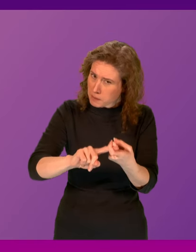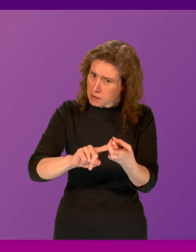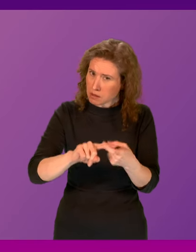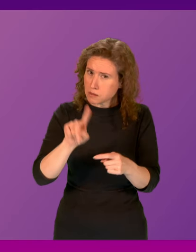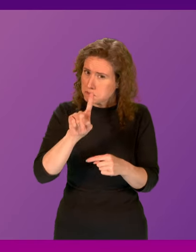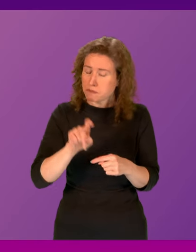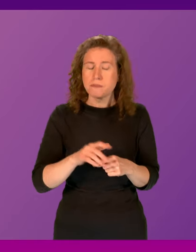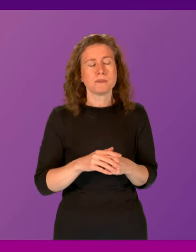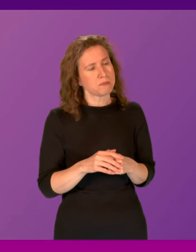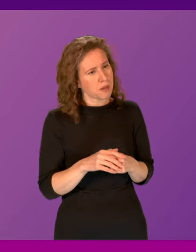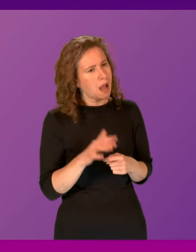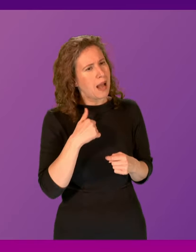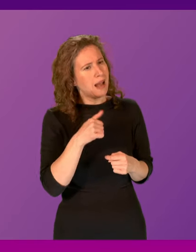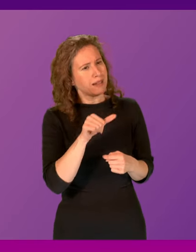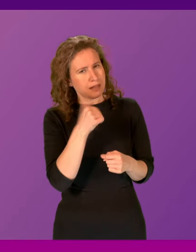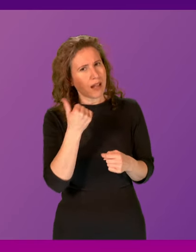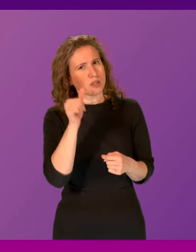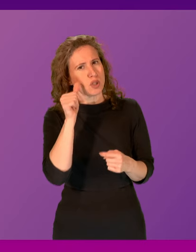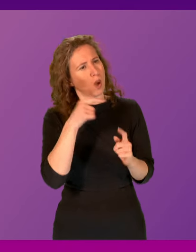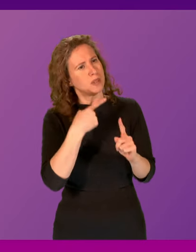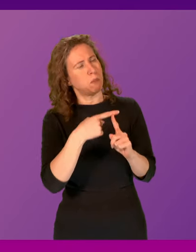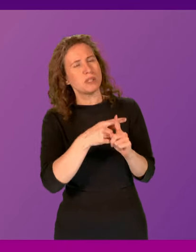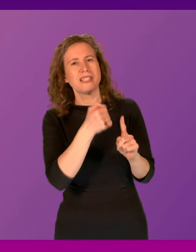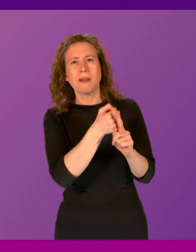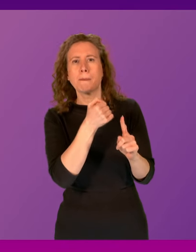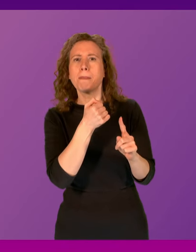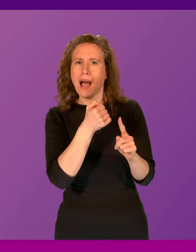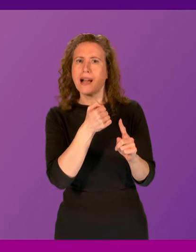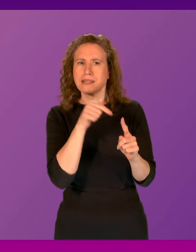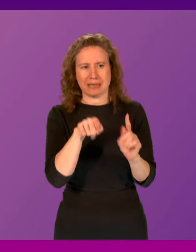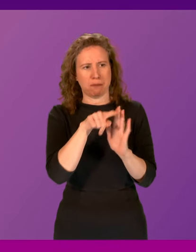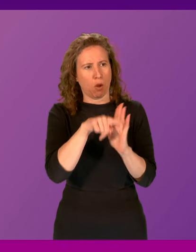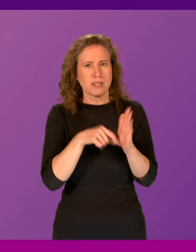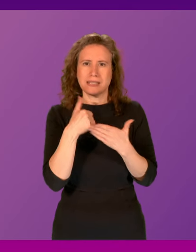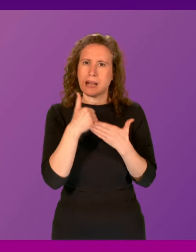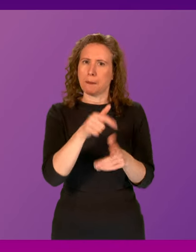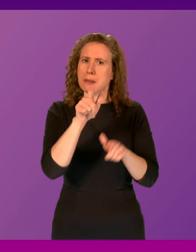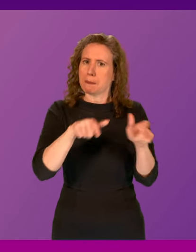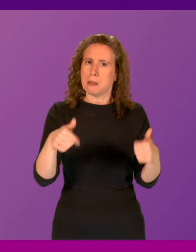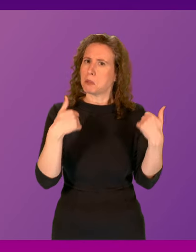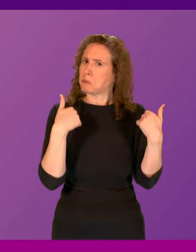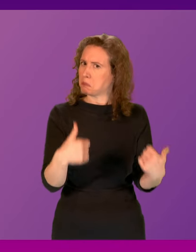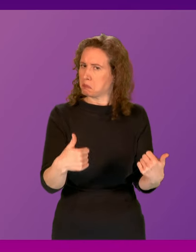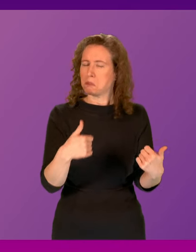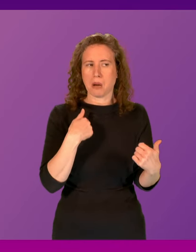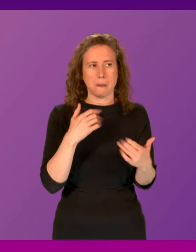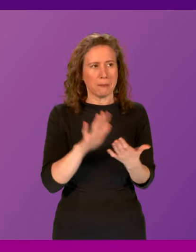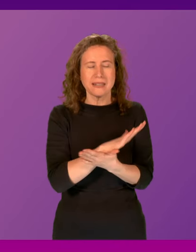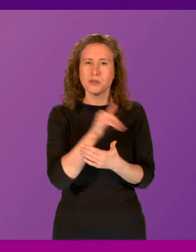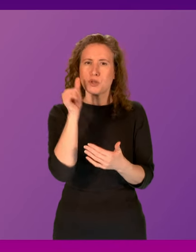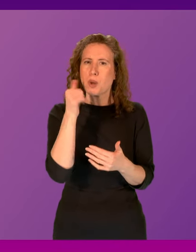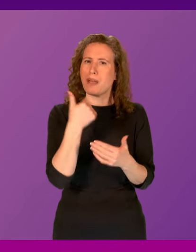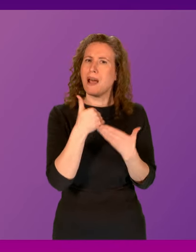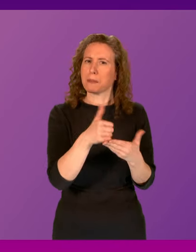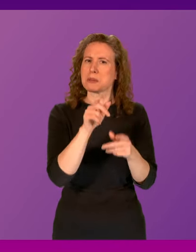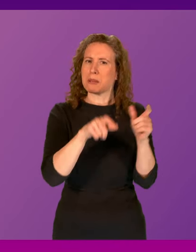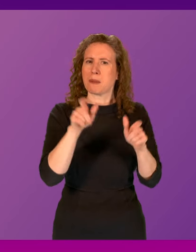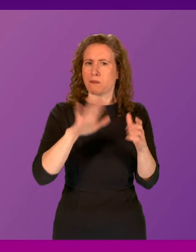I am pleased to hear about the positive impact that the policy is having on Mr Stewart’s constituents. I have heard similar stories from my constituents